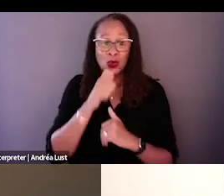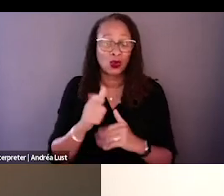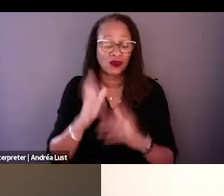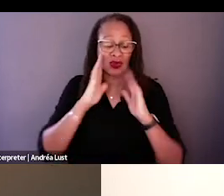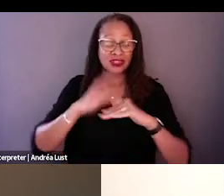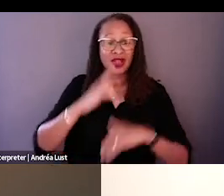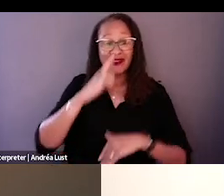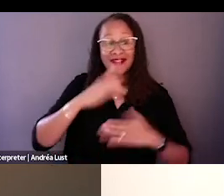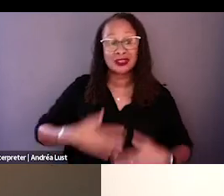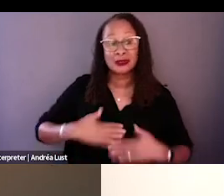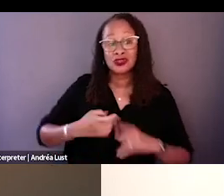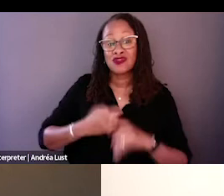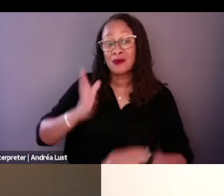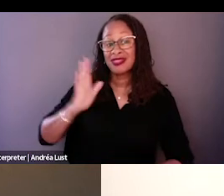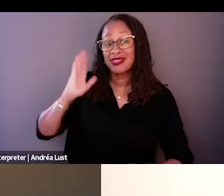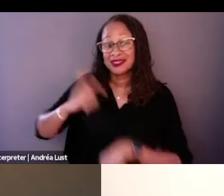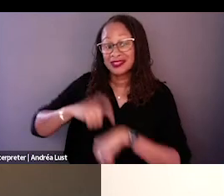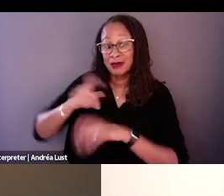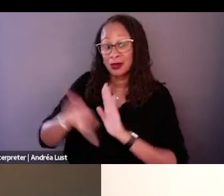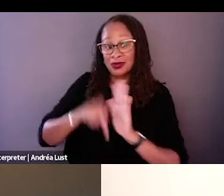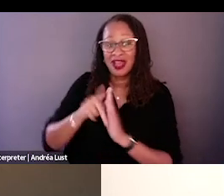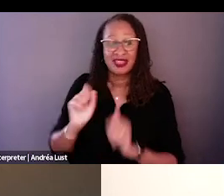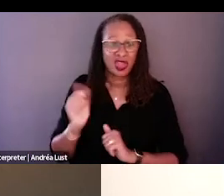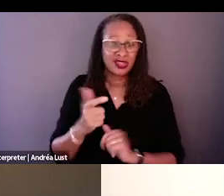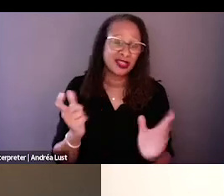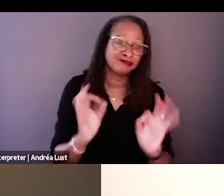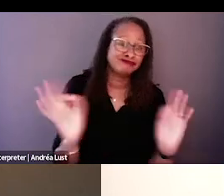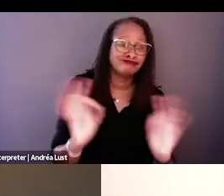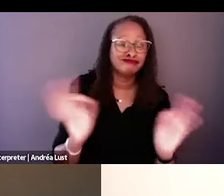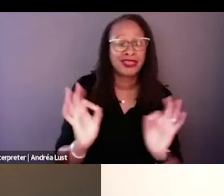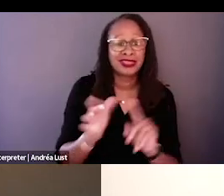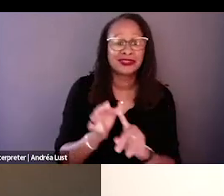aspects of the experience of these people and of their fate.